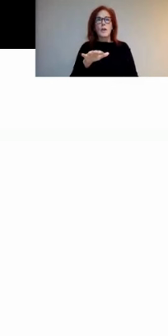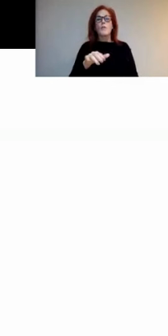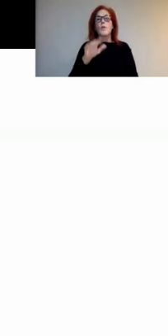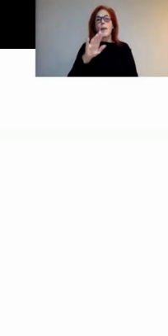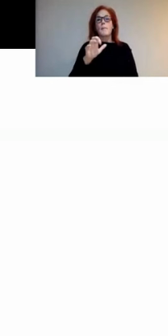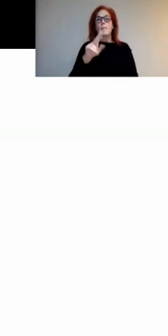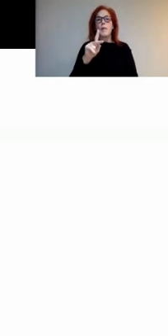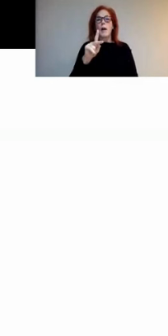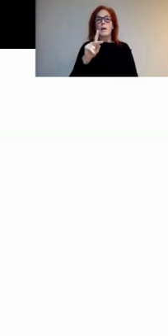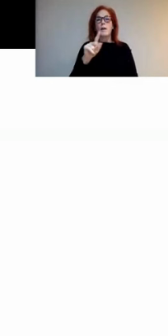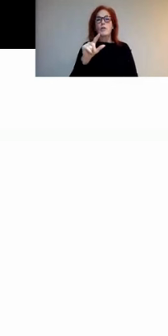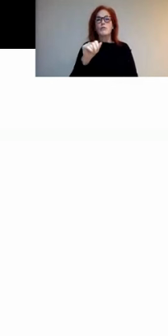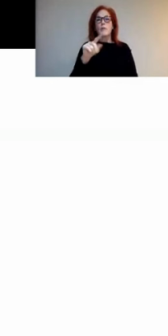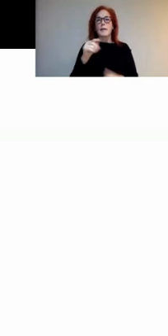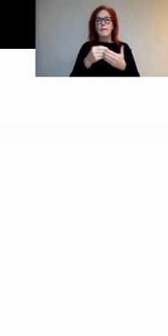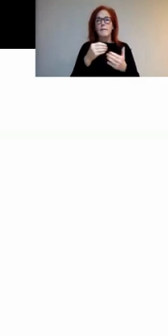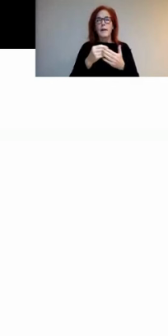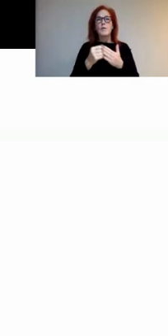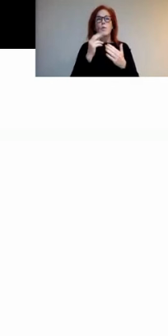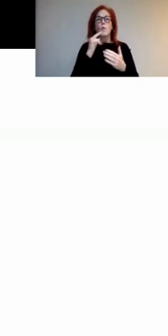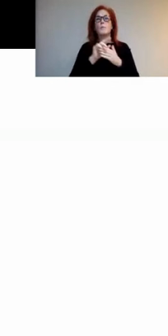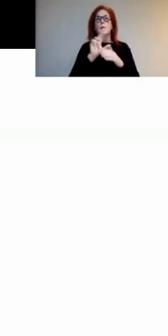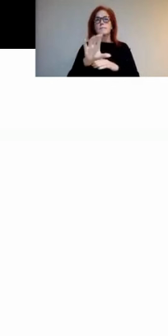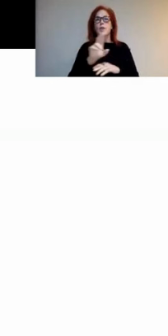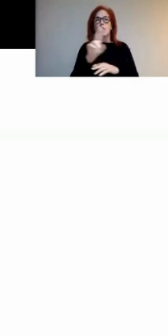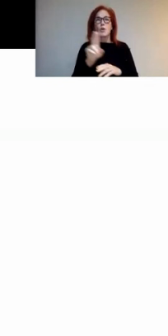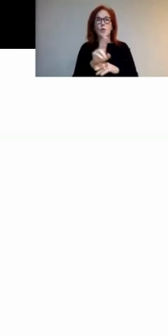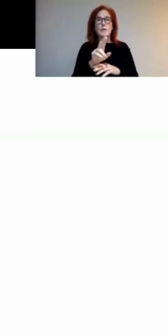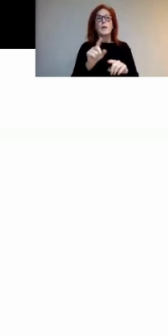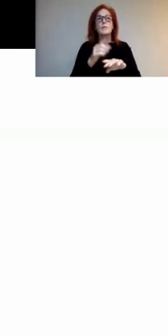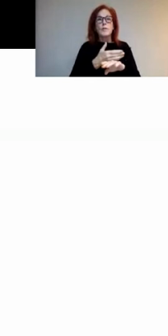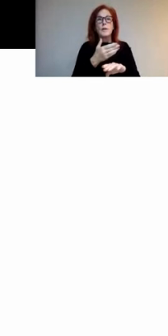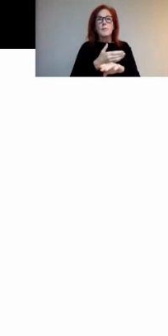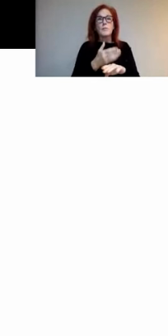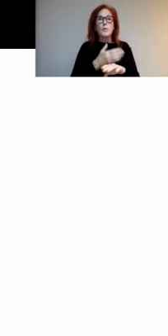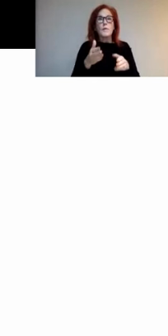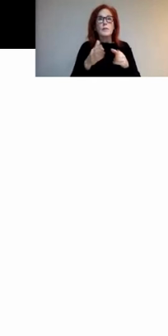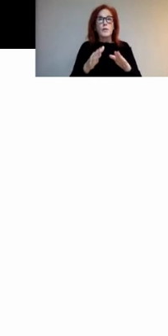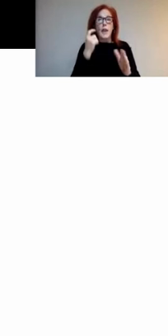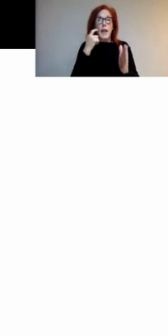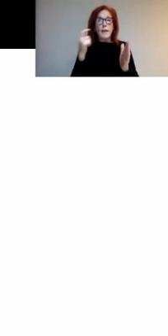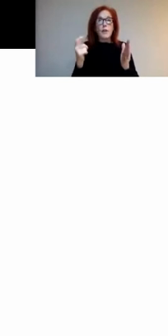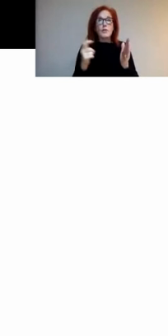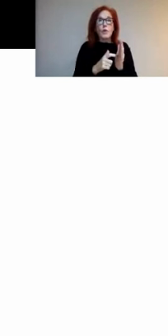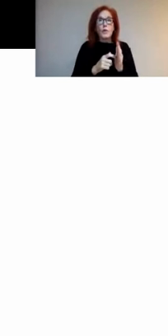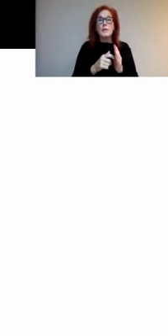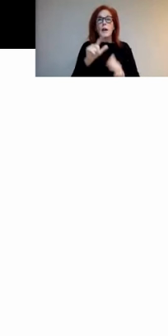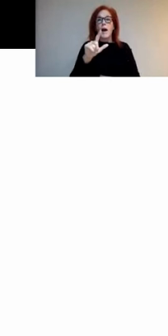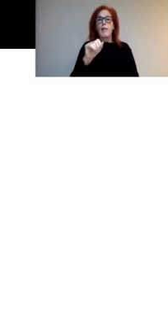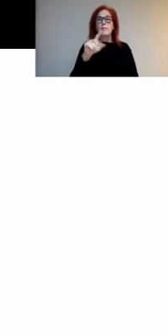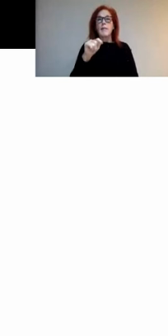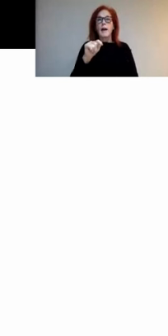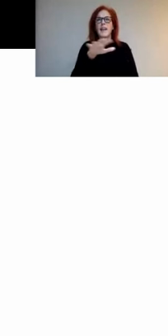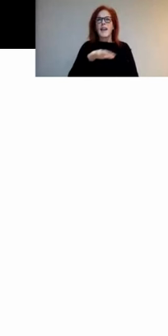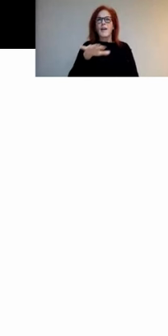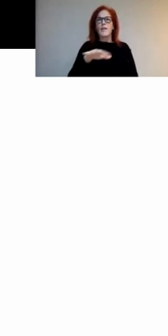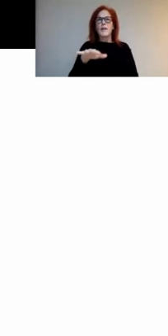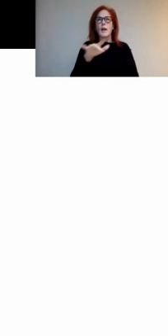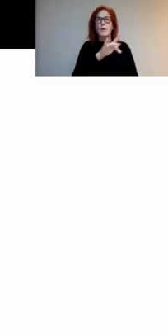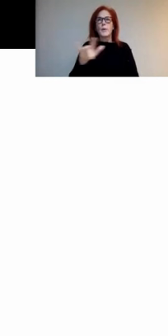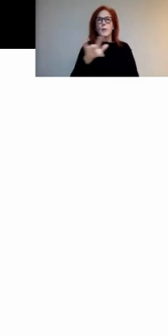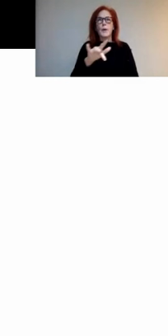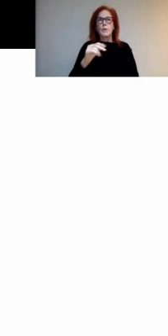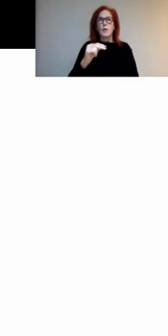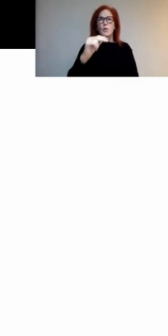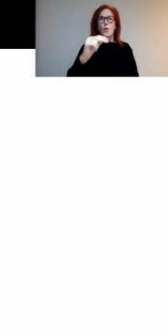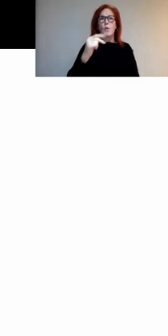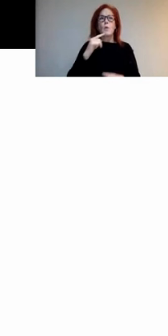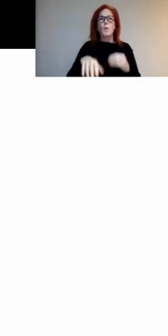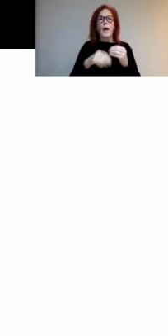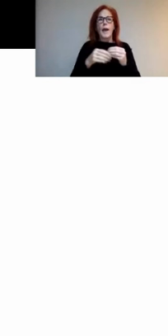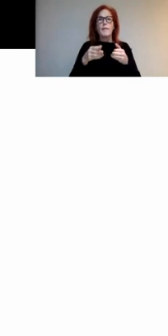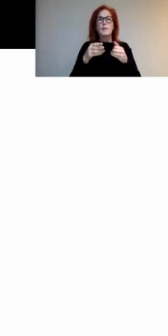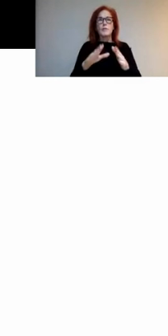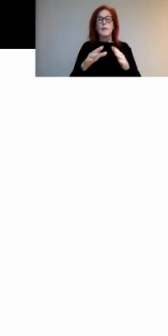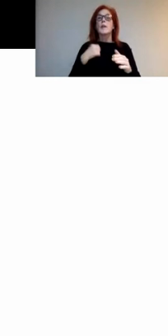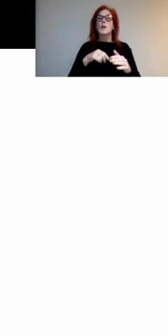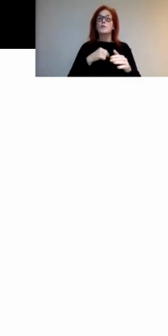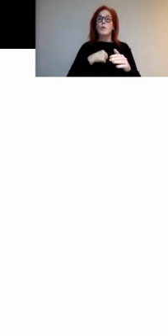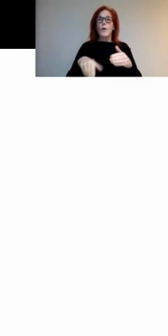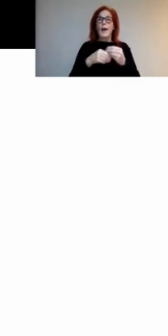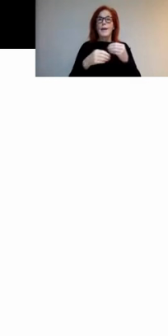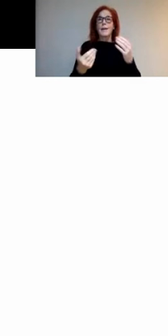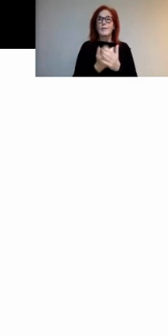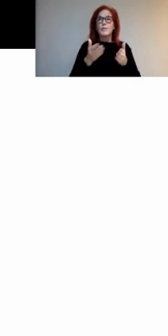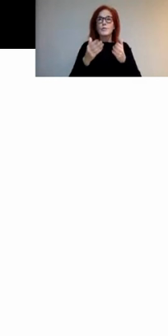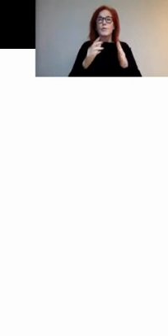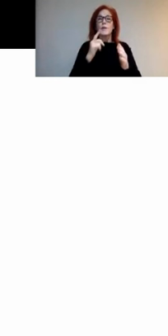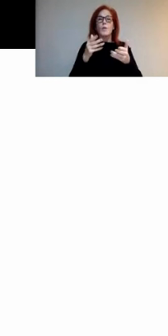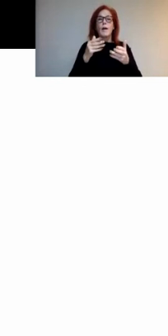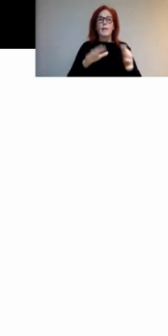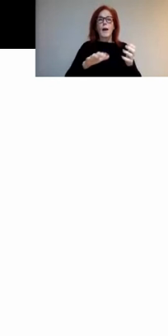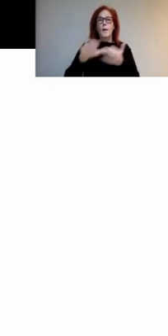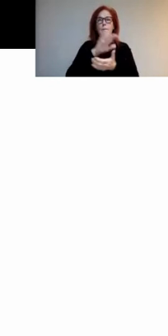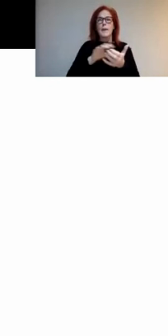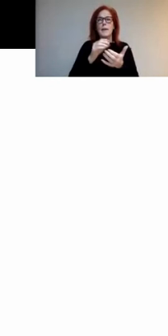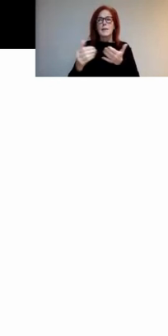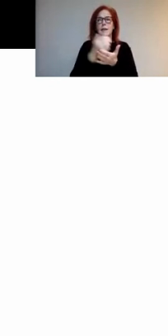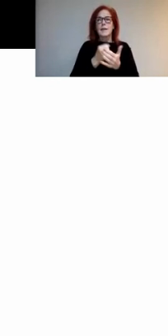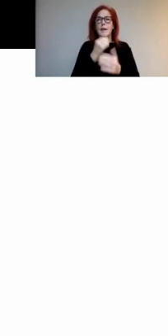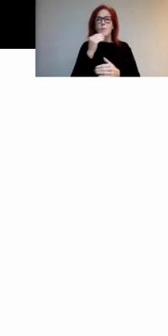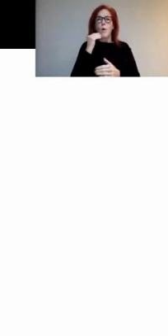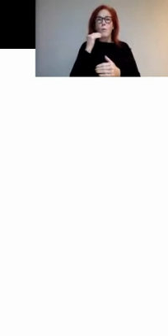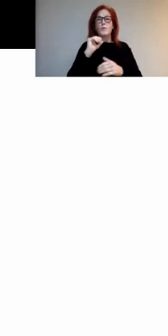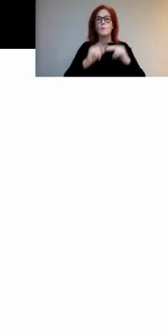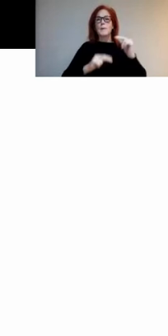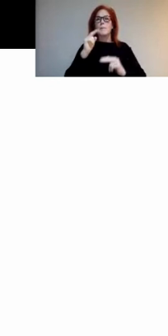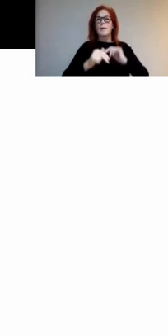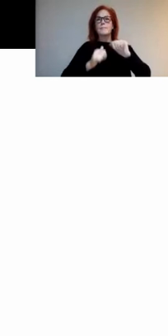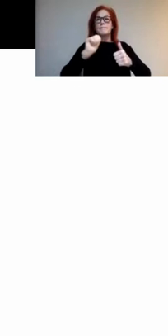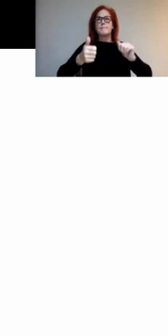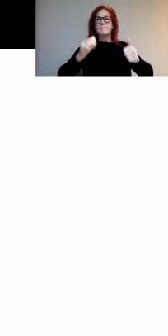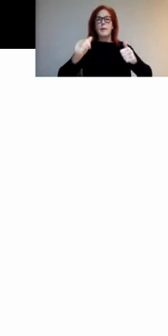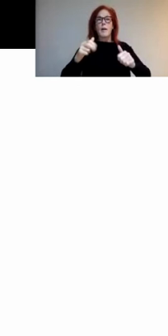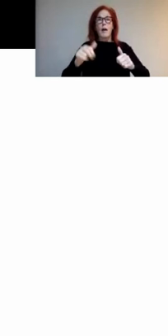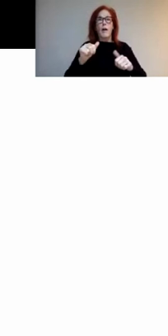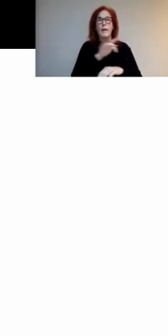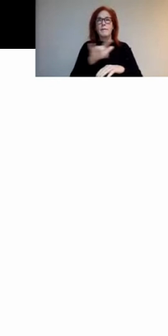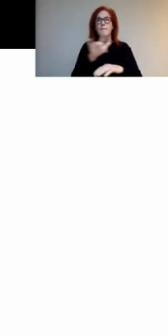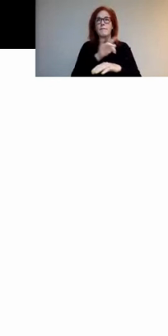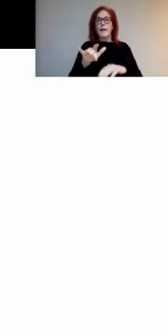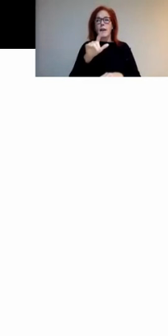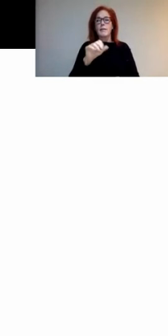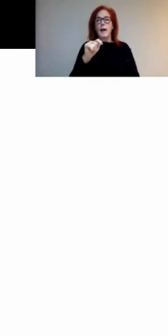Next slide, please.